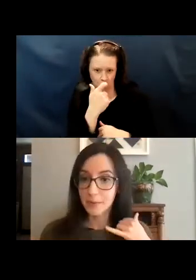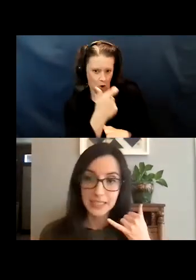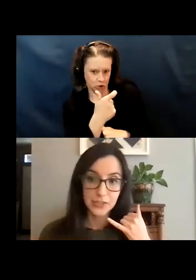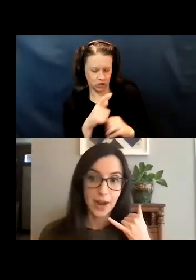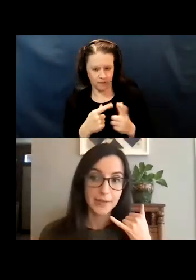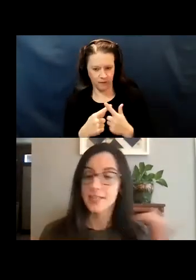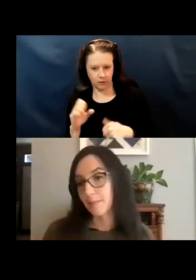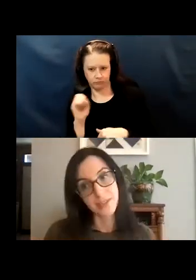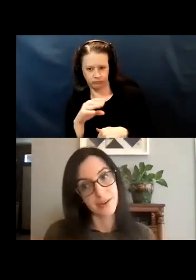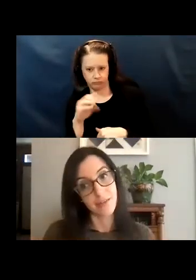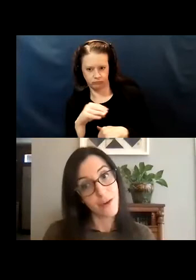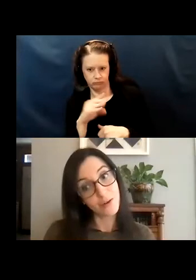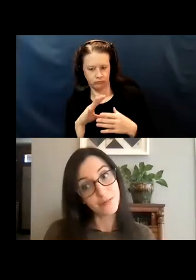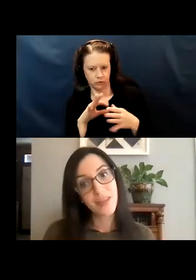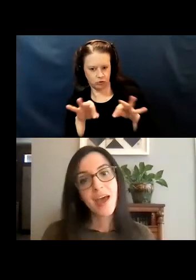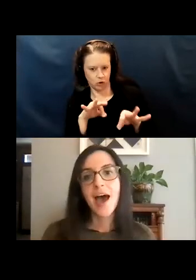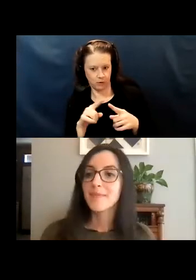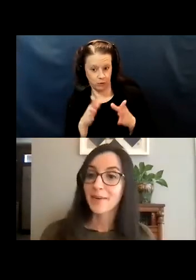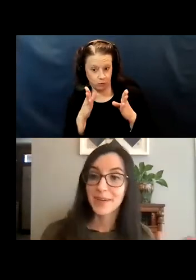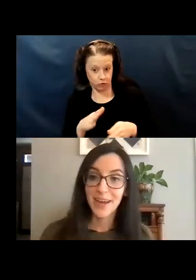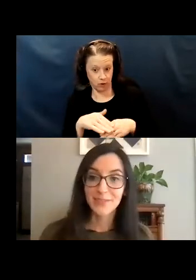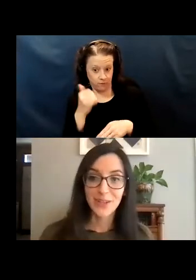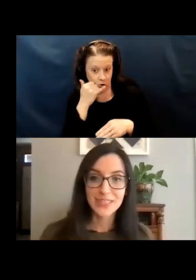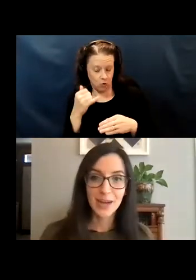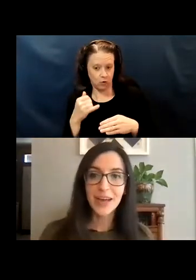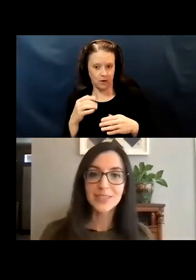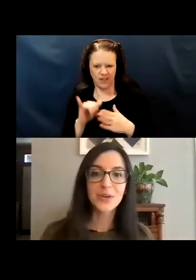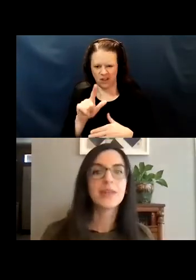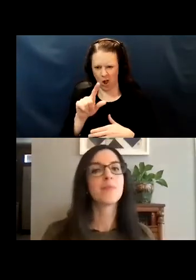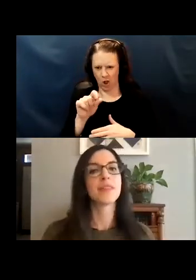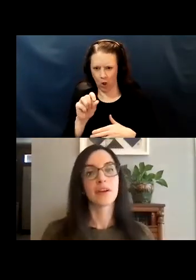would be describing to that person on the phone. That would be kind of a low tech way to do it. But there's